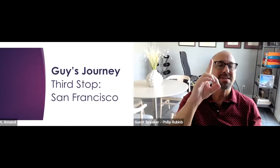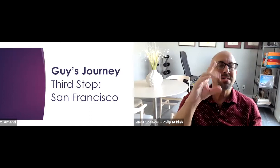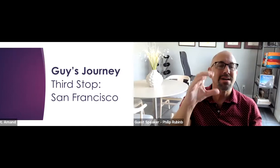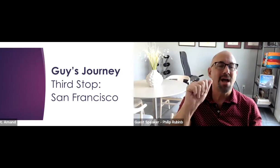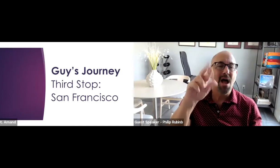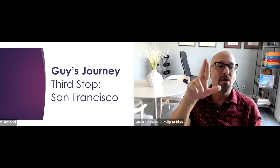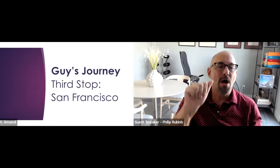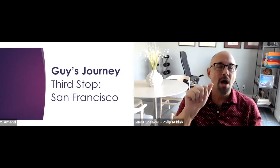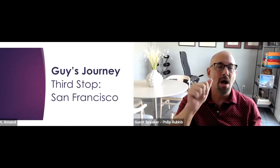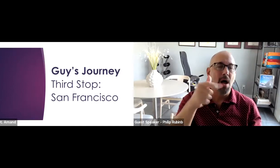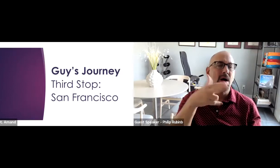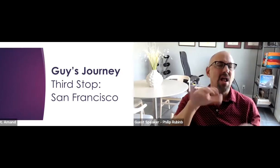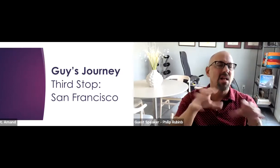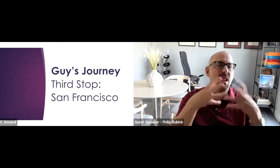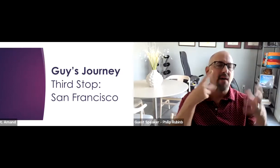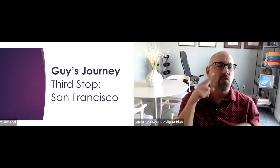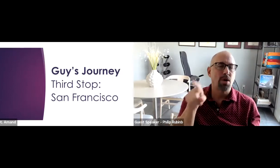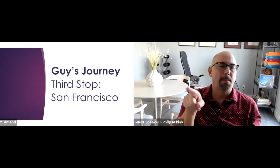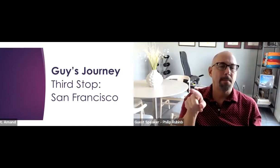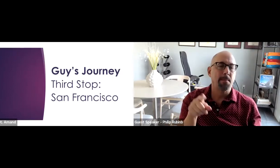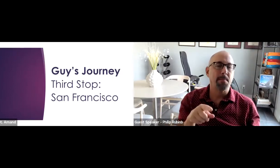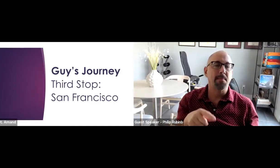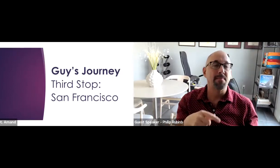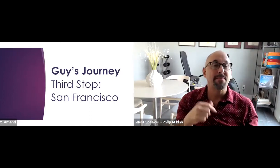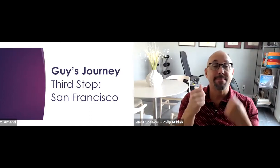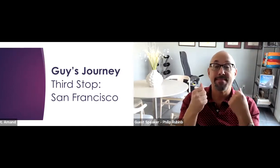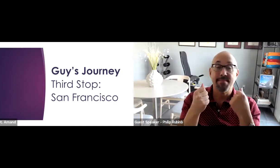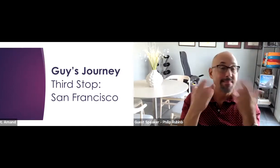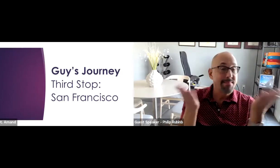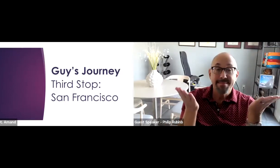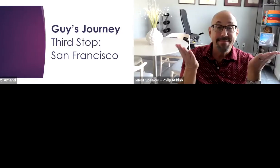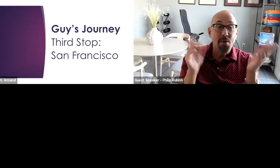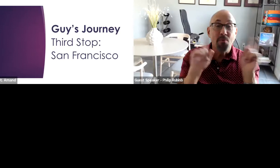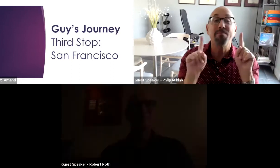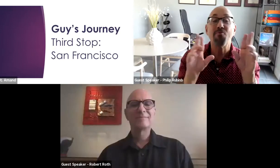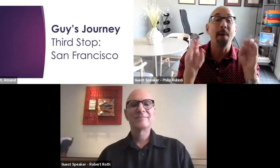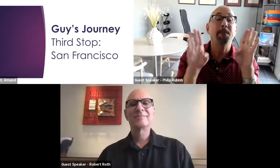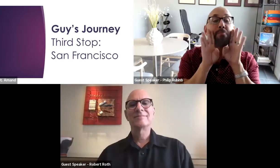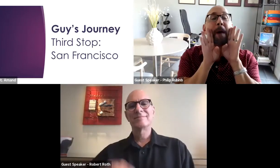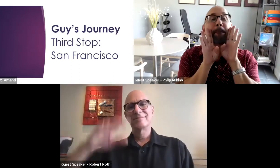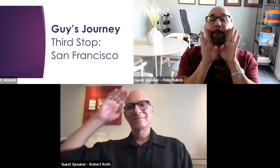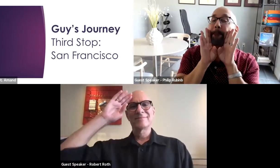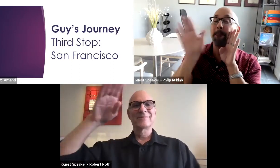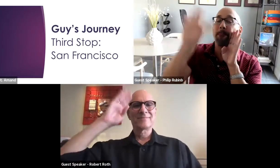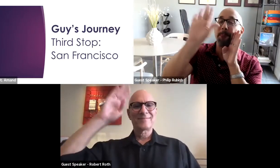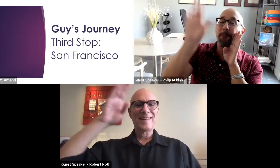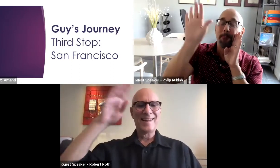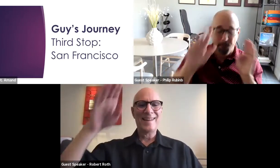He's a former CEO of DCARA, and Guy did a lot of work for him.